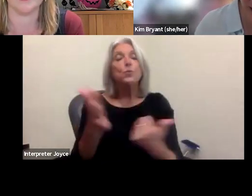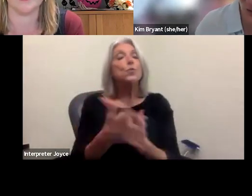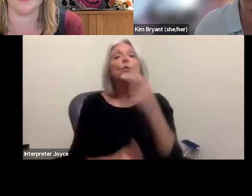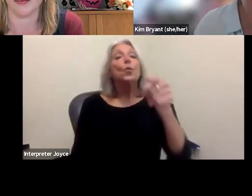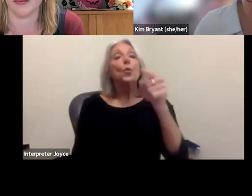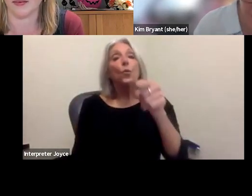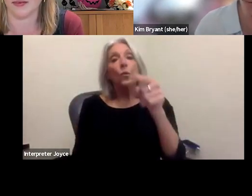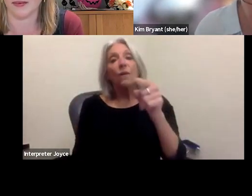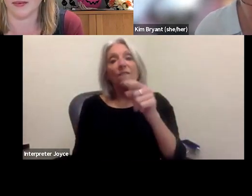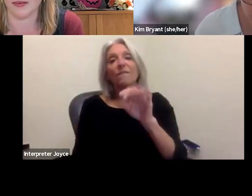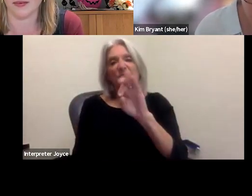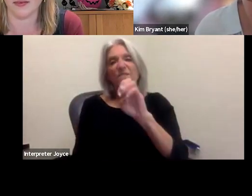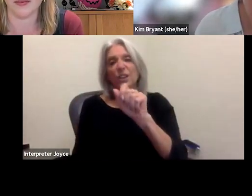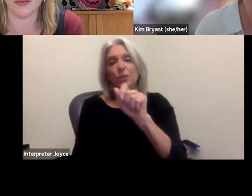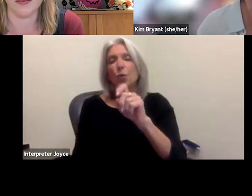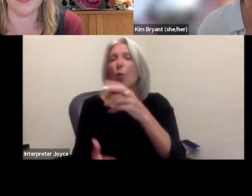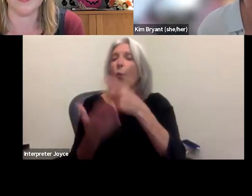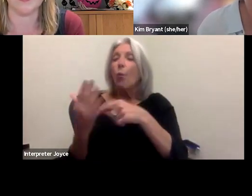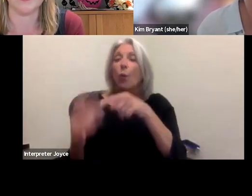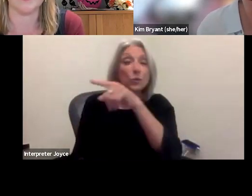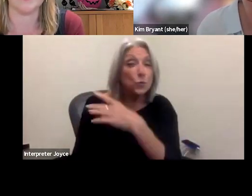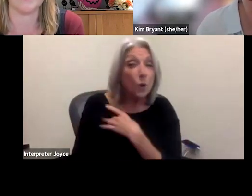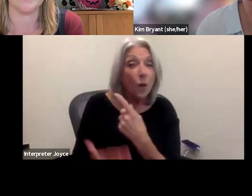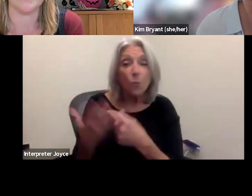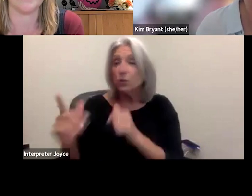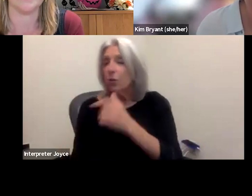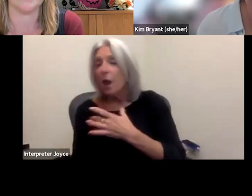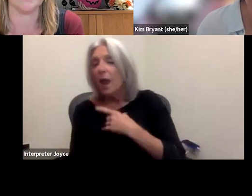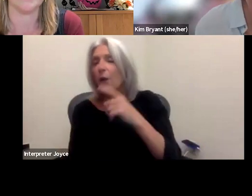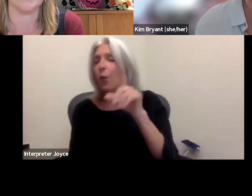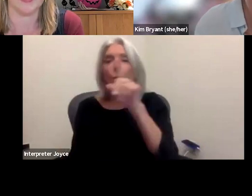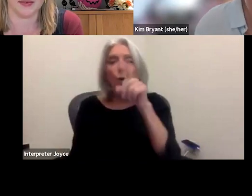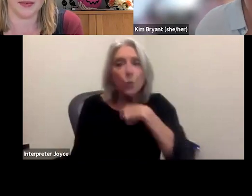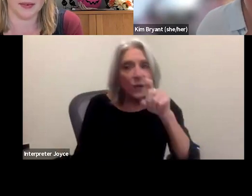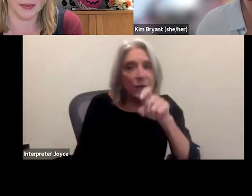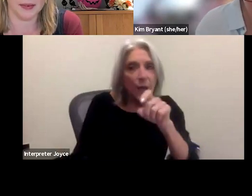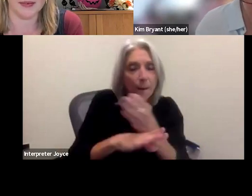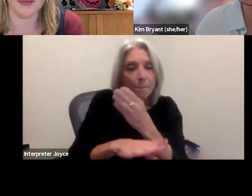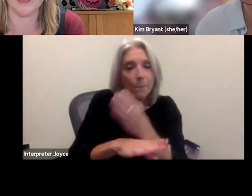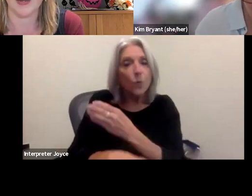liked or didn't like about it, where we needed to improve it. And then this was the most important--